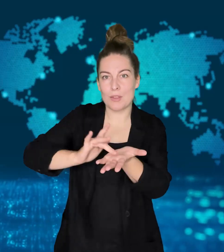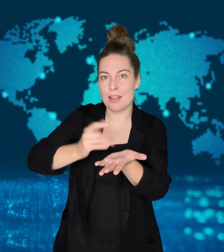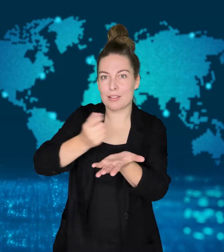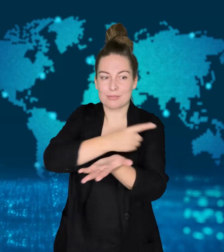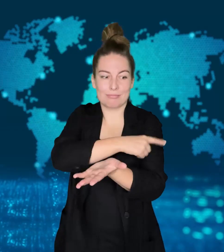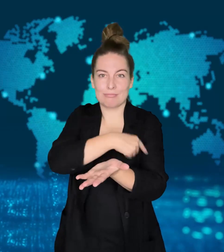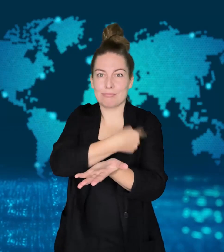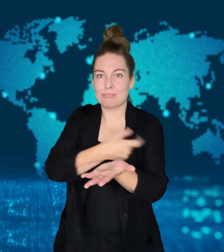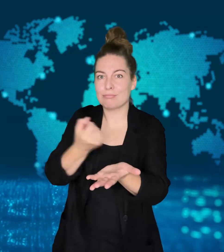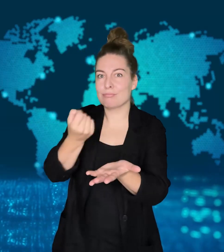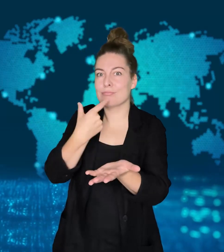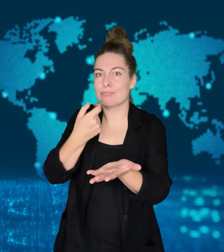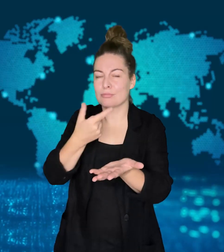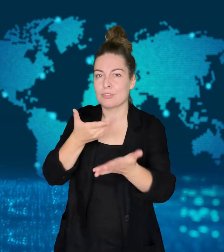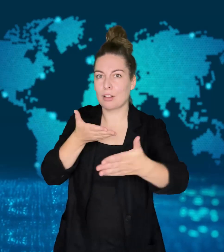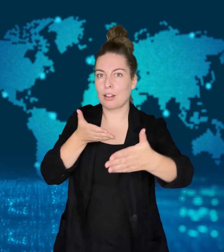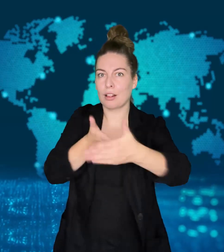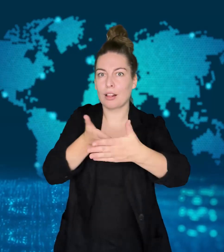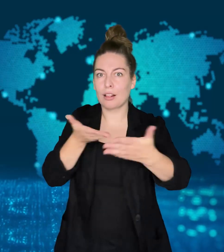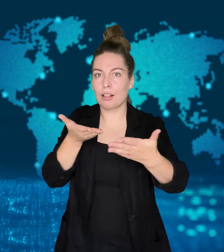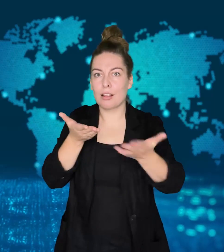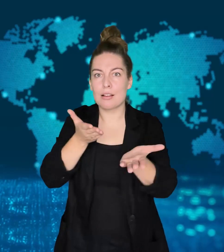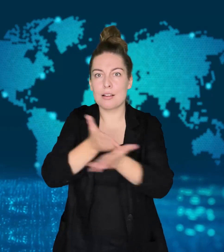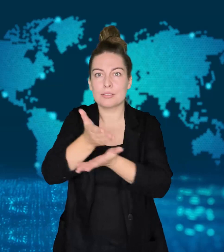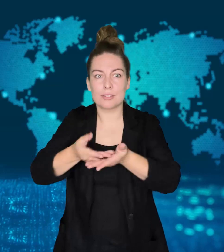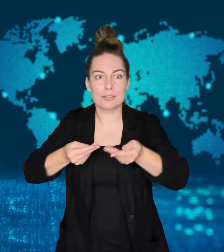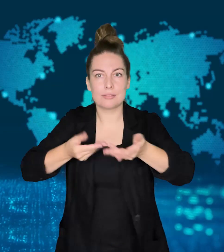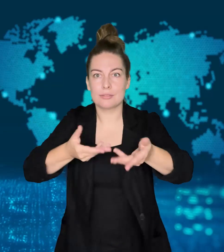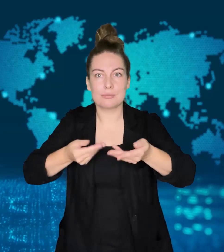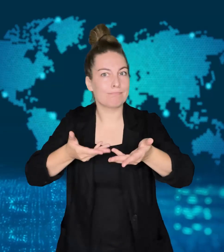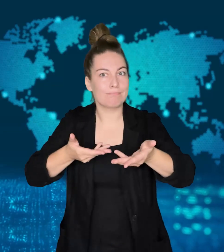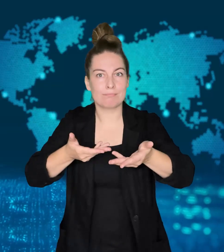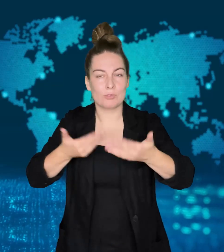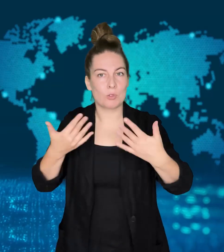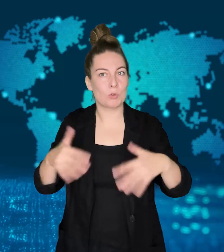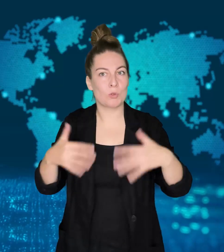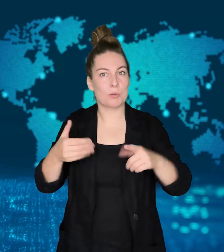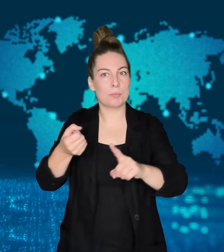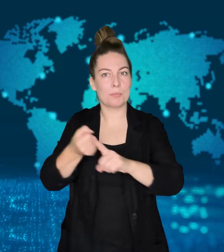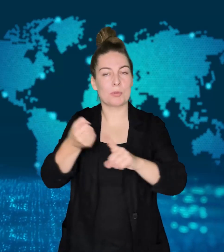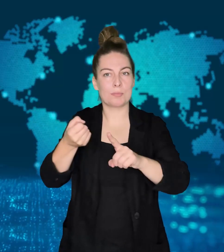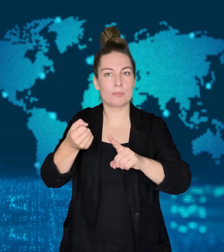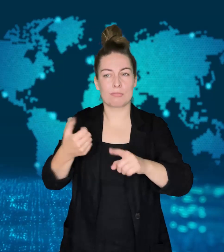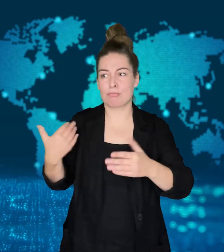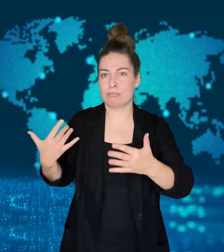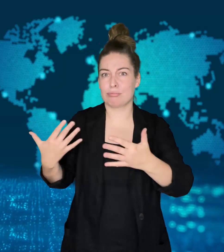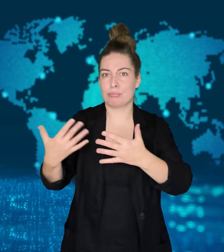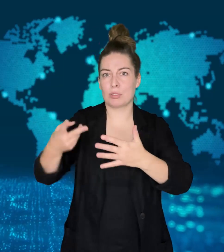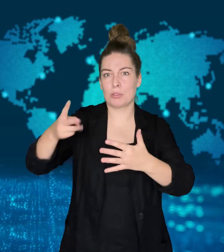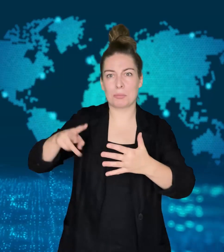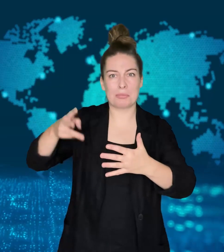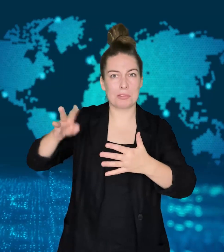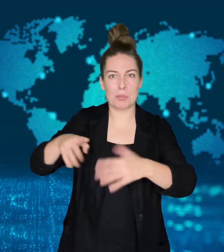when a Brazilian NGO delivered supplies to the riverside community near Manaus